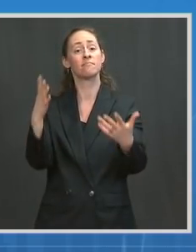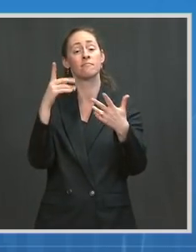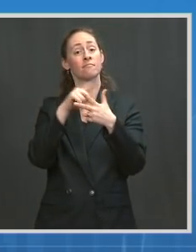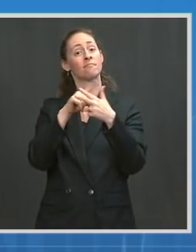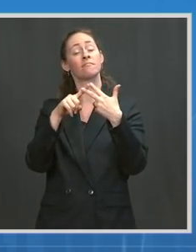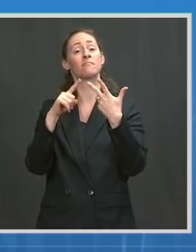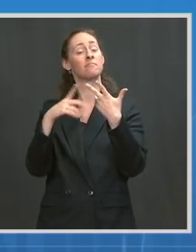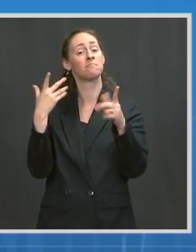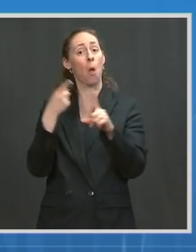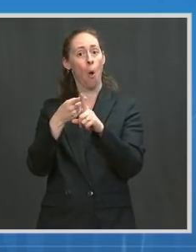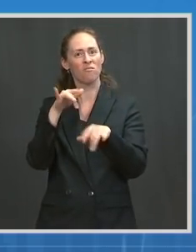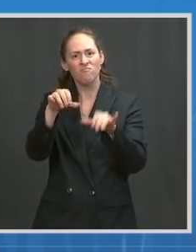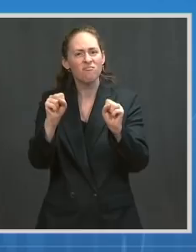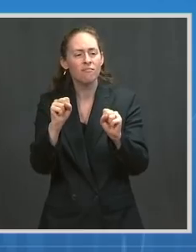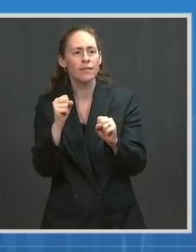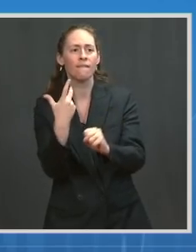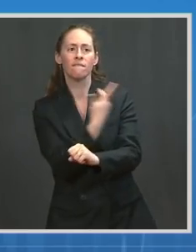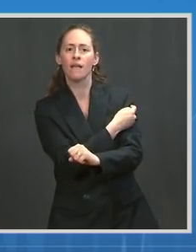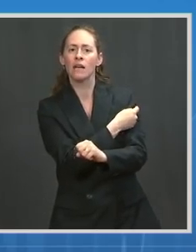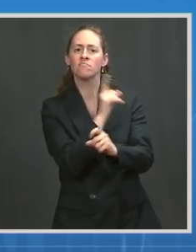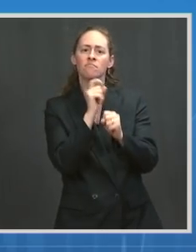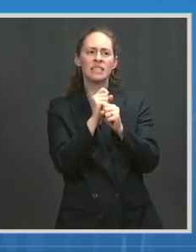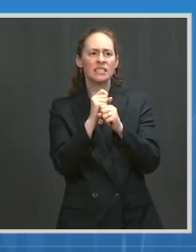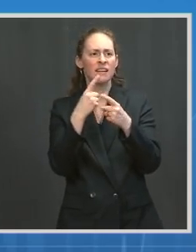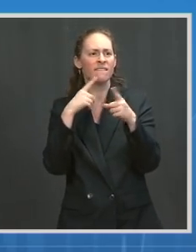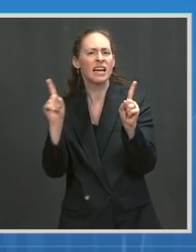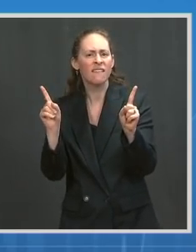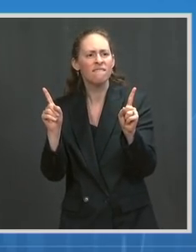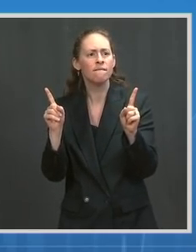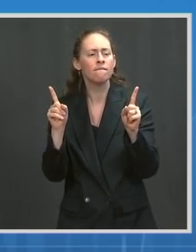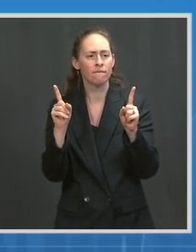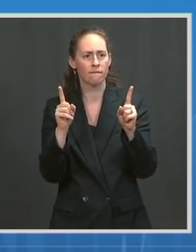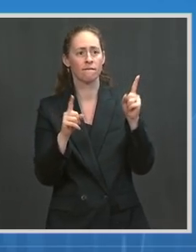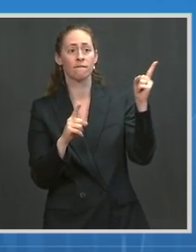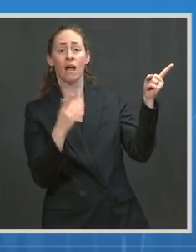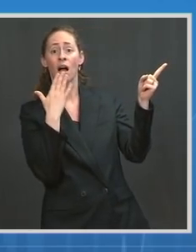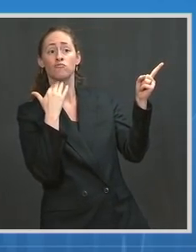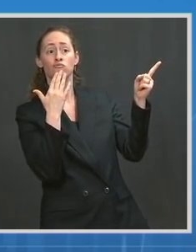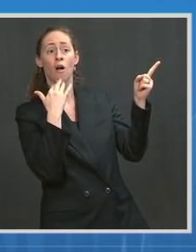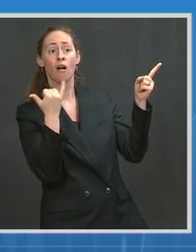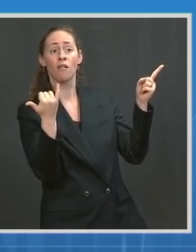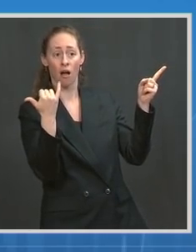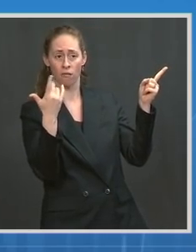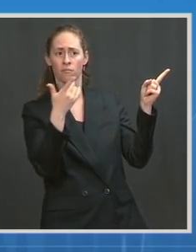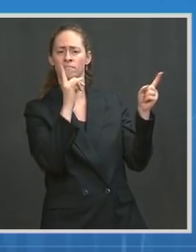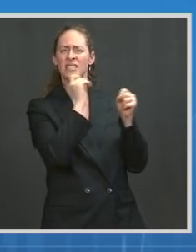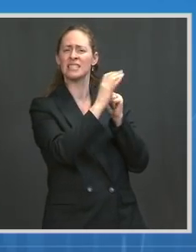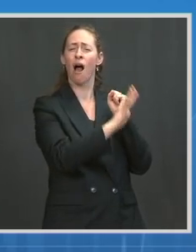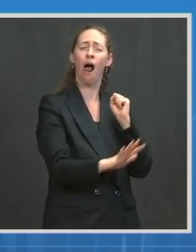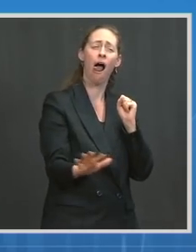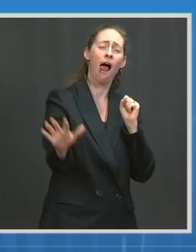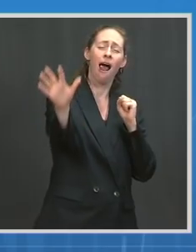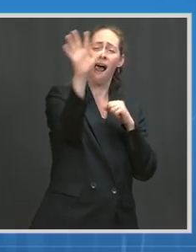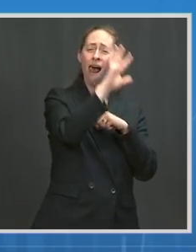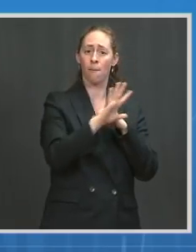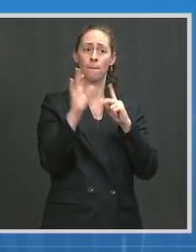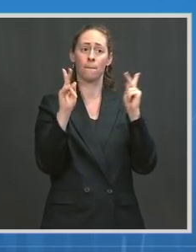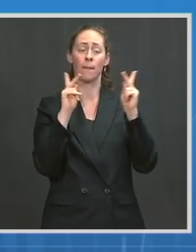97 percent vaccine effectiveness against symptomatic and 86 percent effectiveness against asymptomatic infection